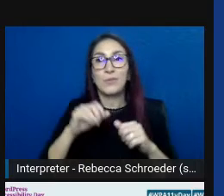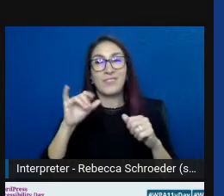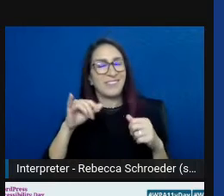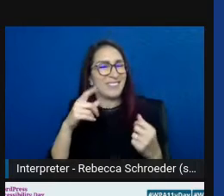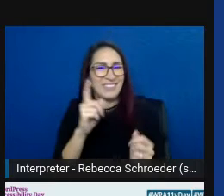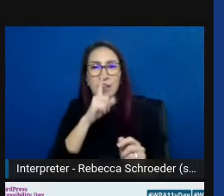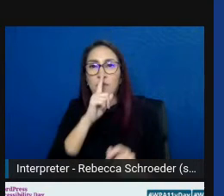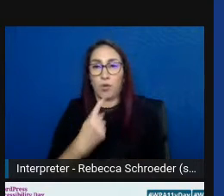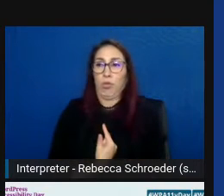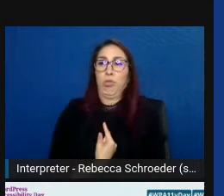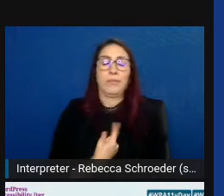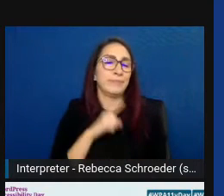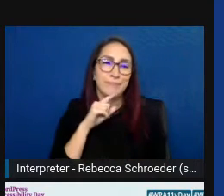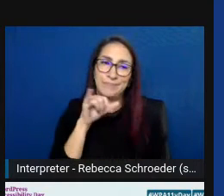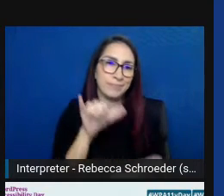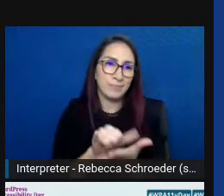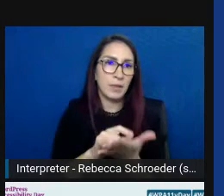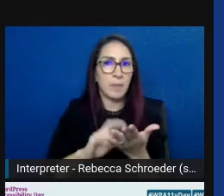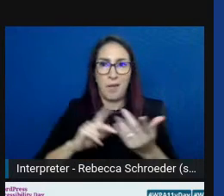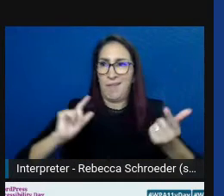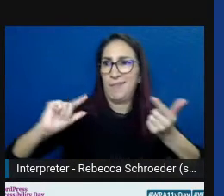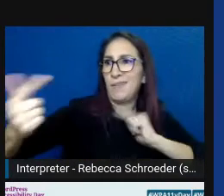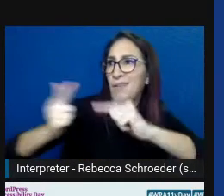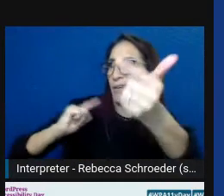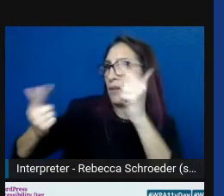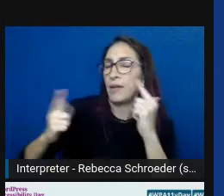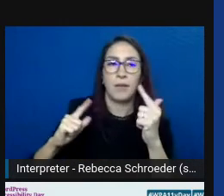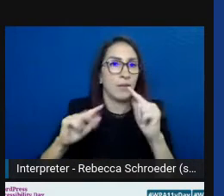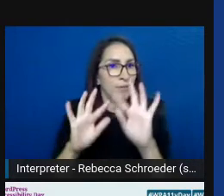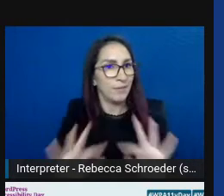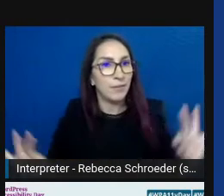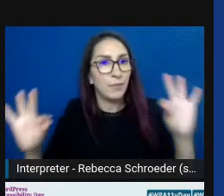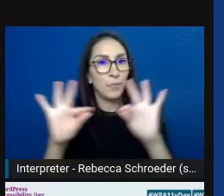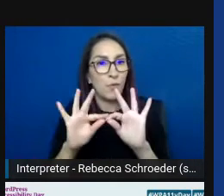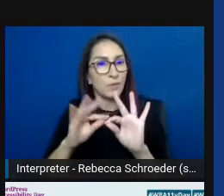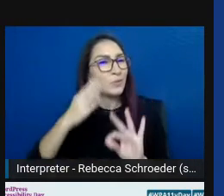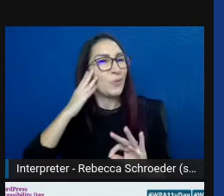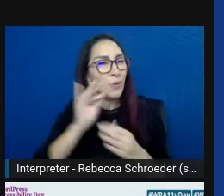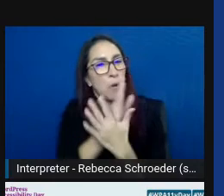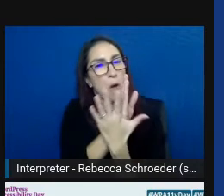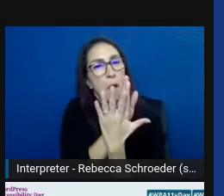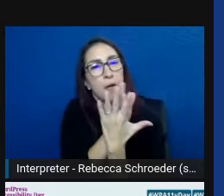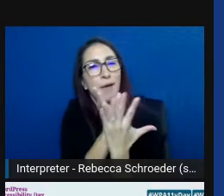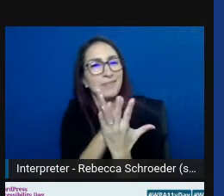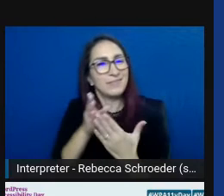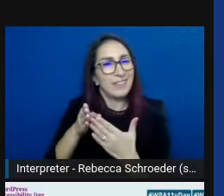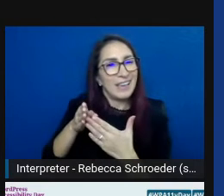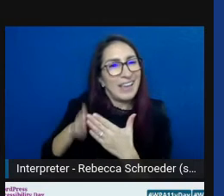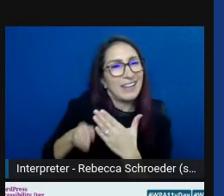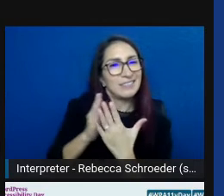Keep that in mind. At the end, we're hopefully going to have a bit of a really good dialogue.